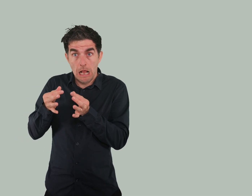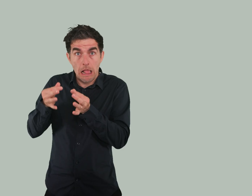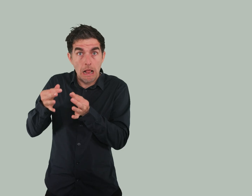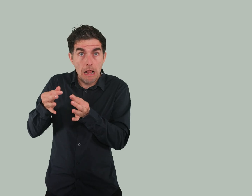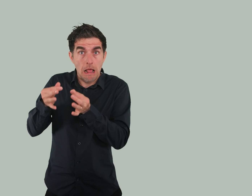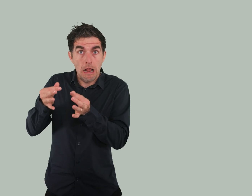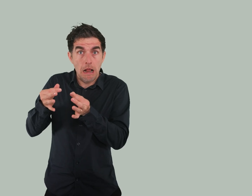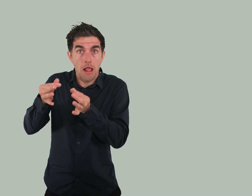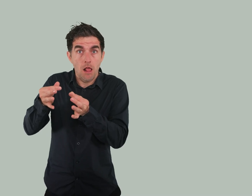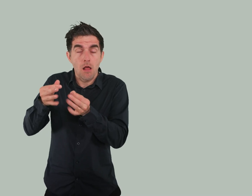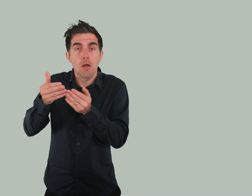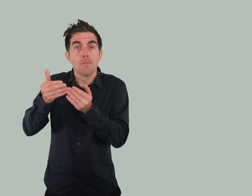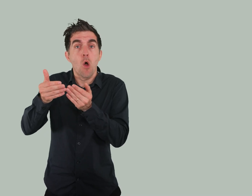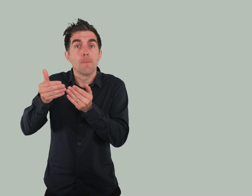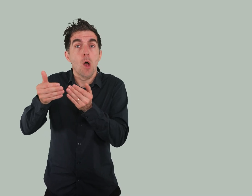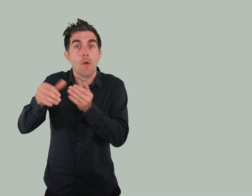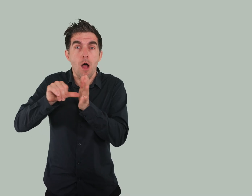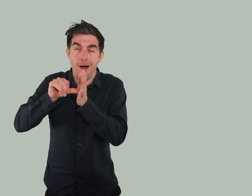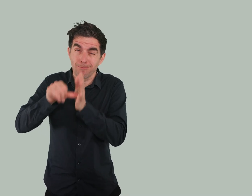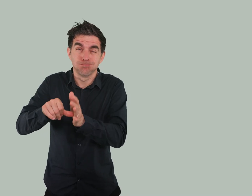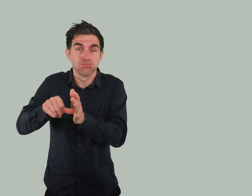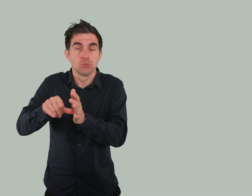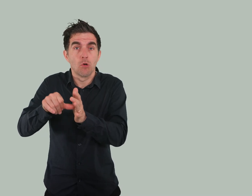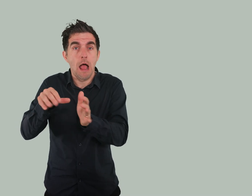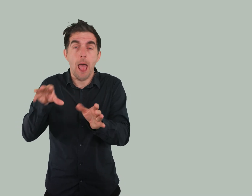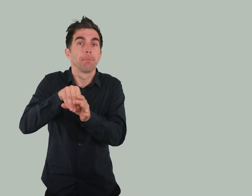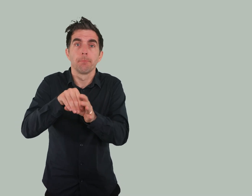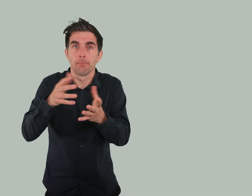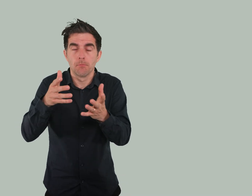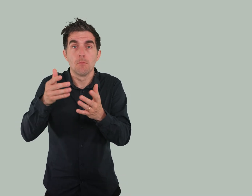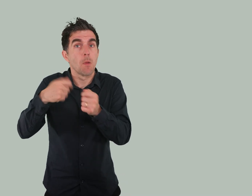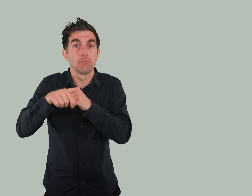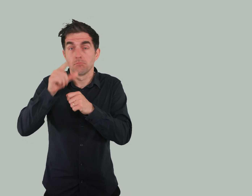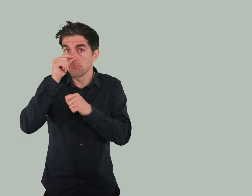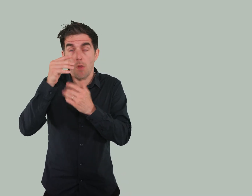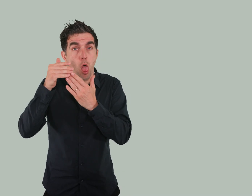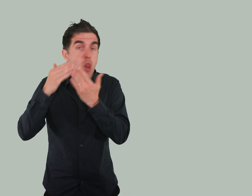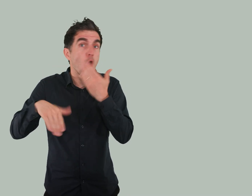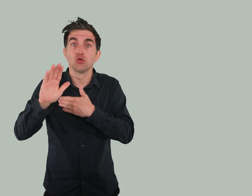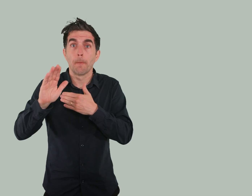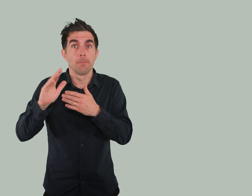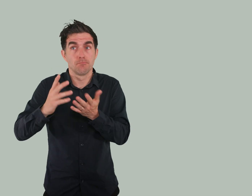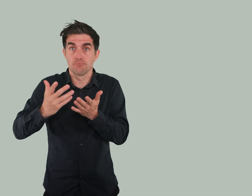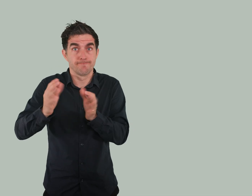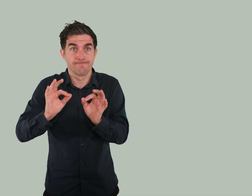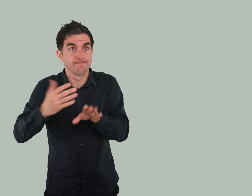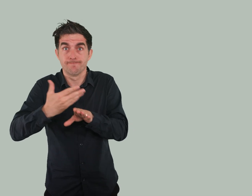What begins as delayed entry can harden into long-term detachment,